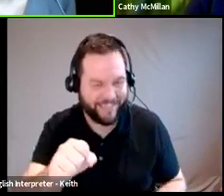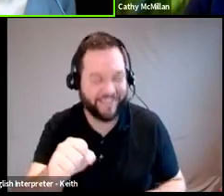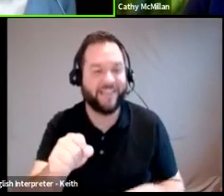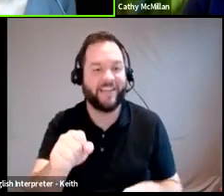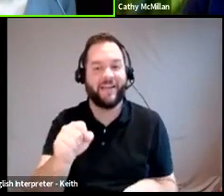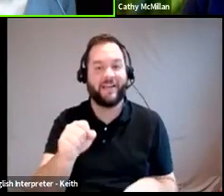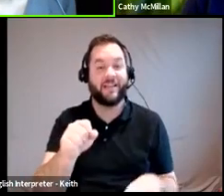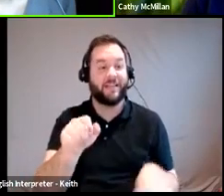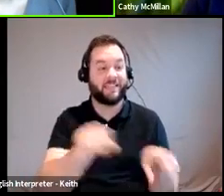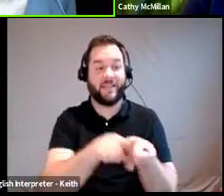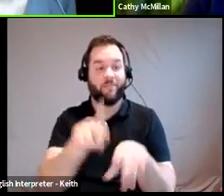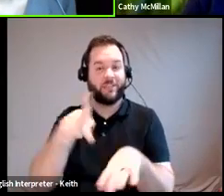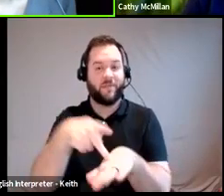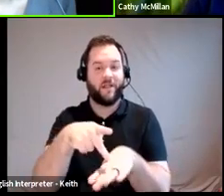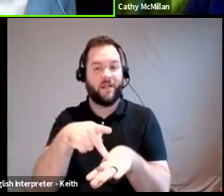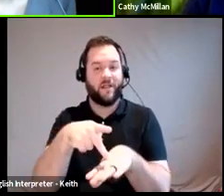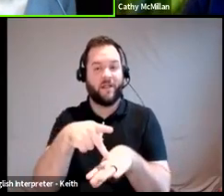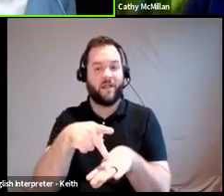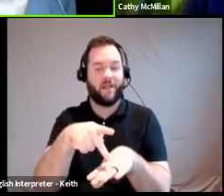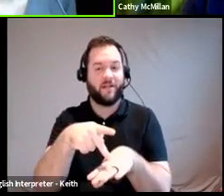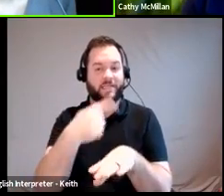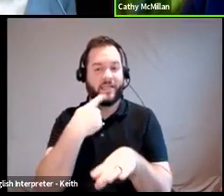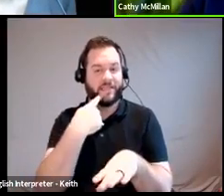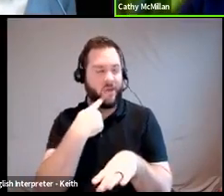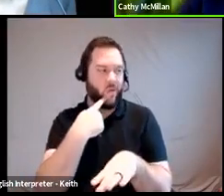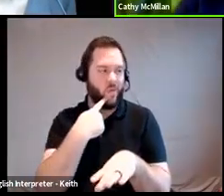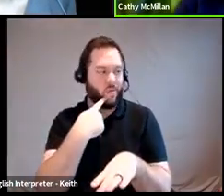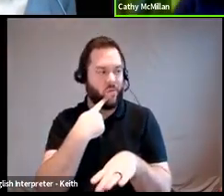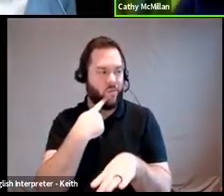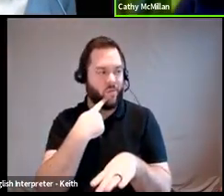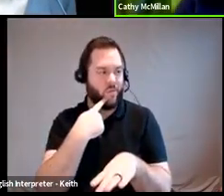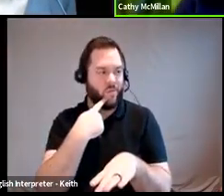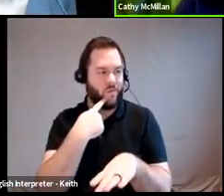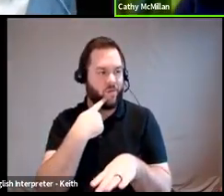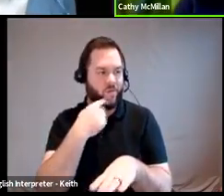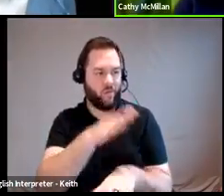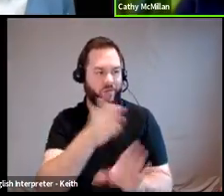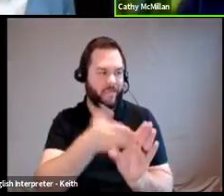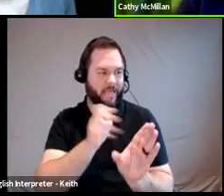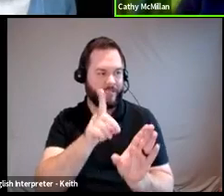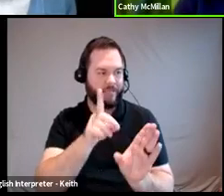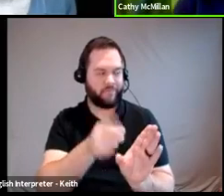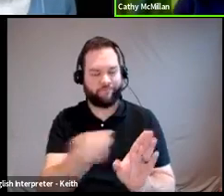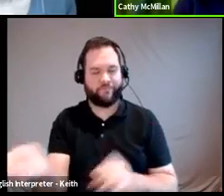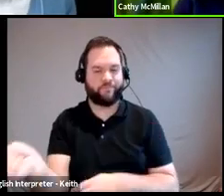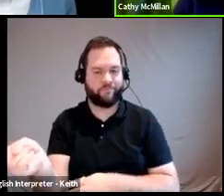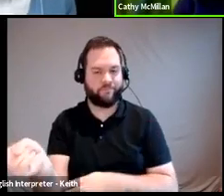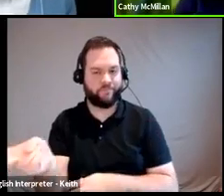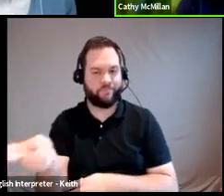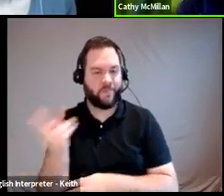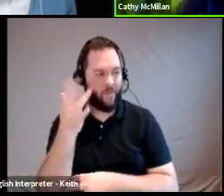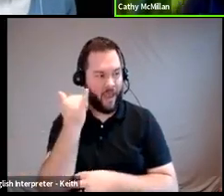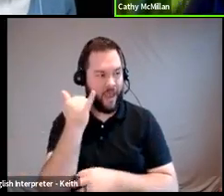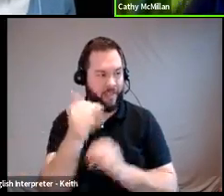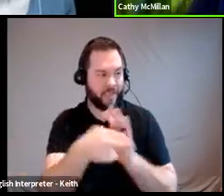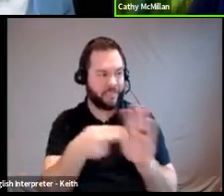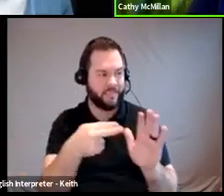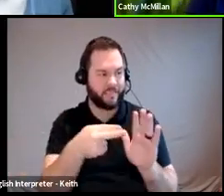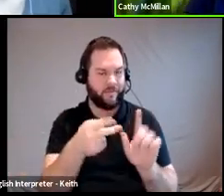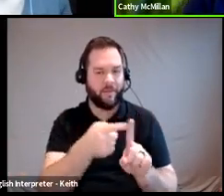did get are assessed. Same principle that said I'm going to principle that said I'm going to basically. y not throw your site y not throw your site get in the arbage because you this